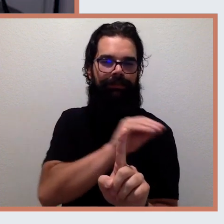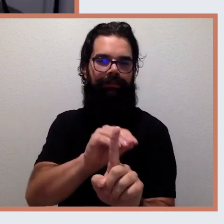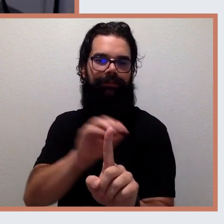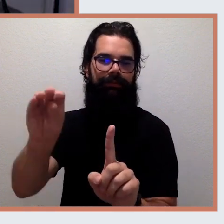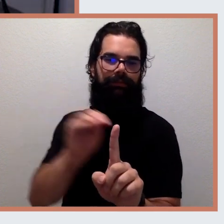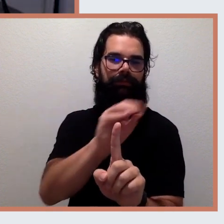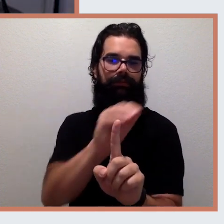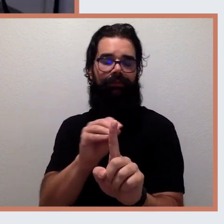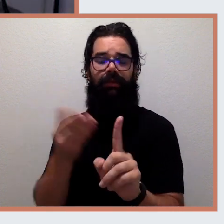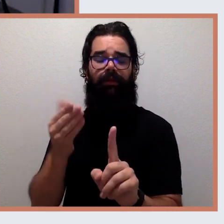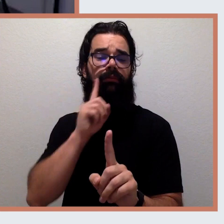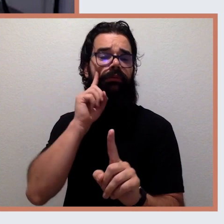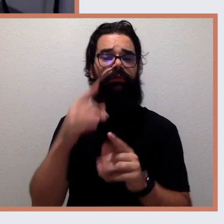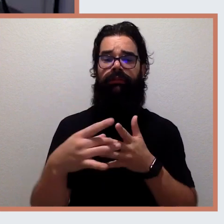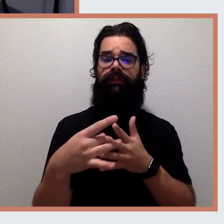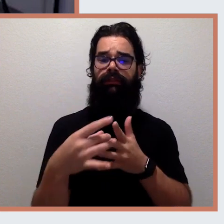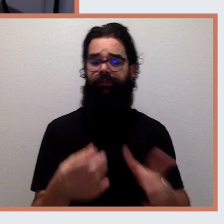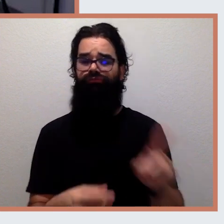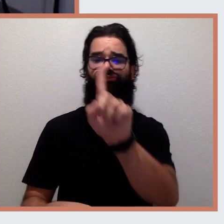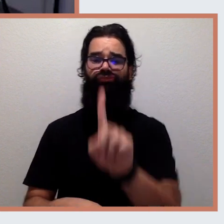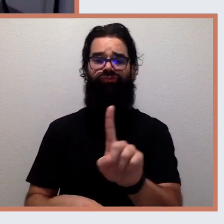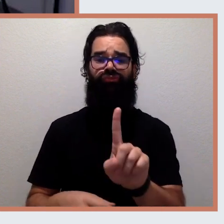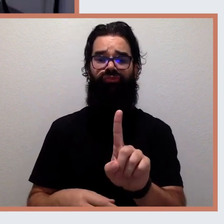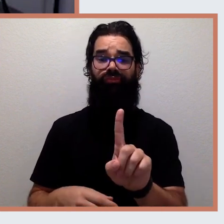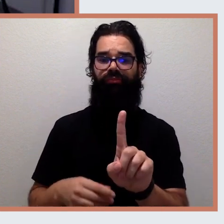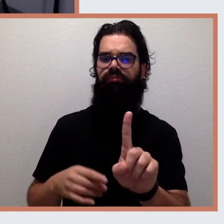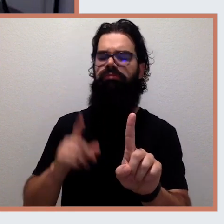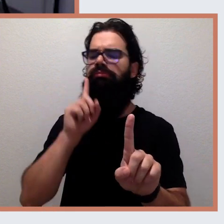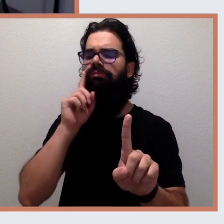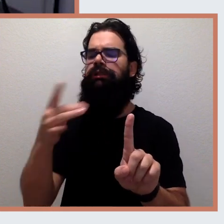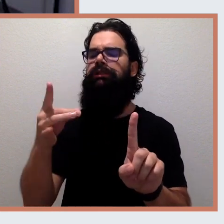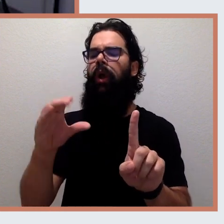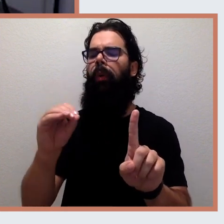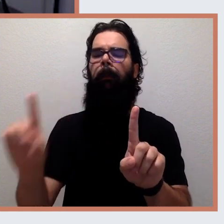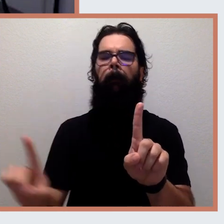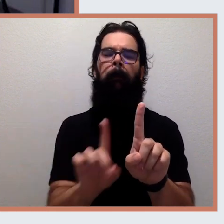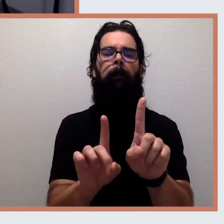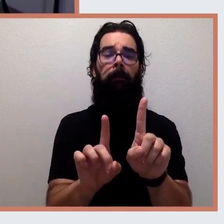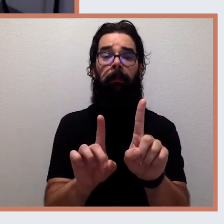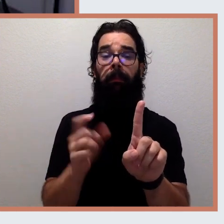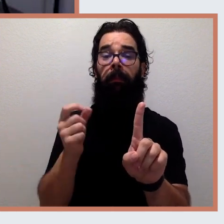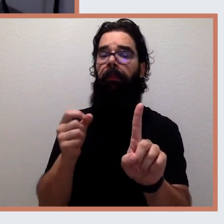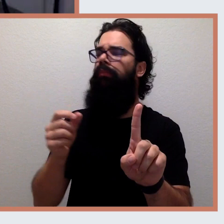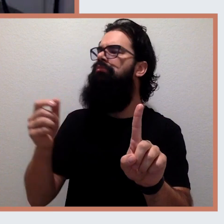perhaps use that, so then the next film, maybe will have a deaf lead